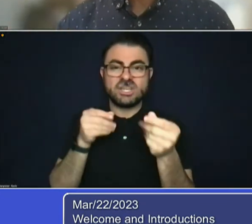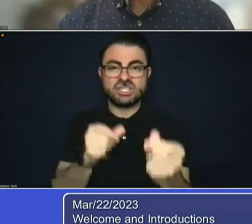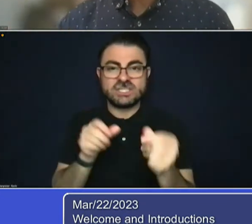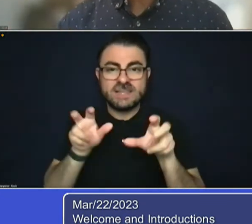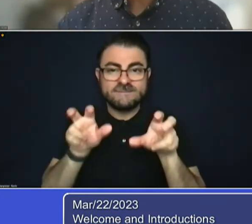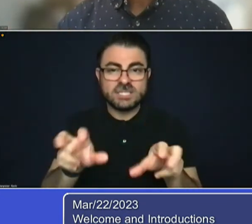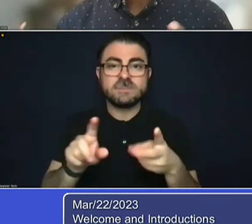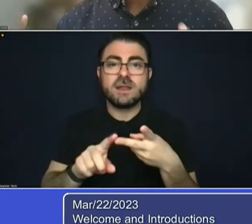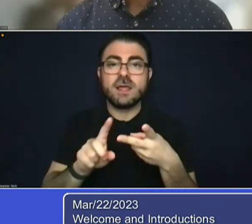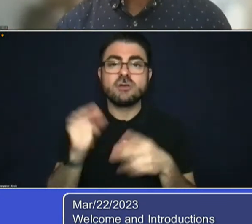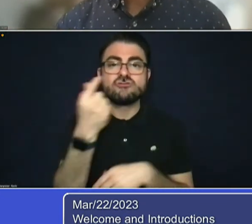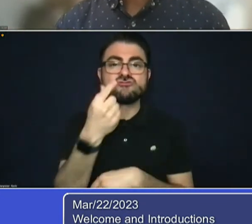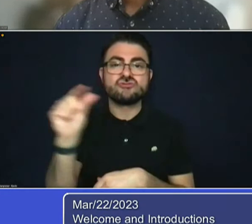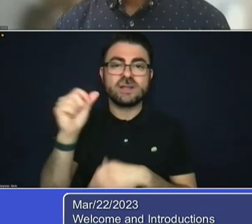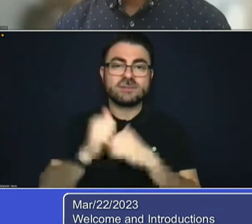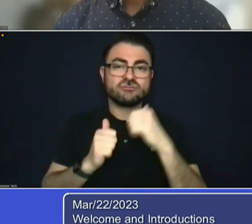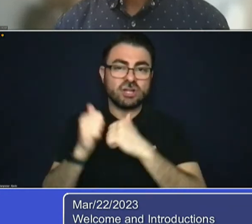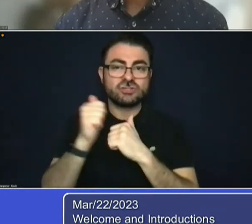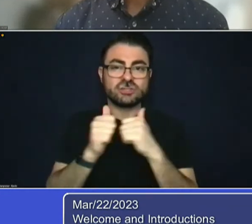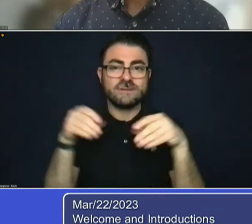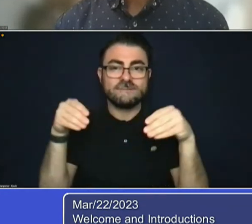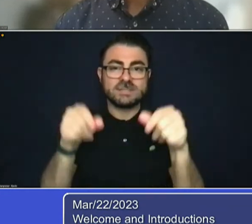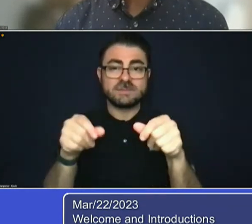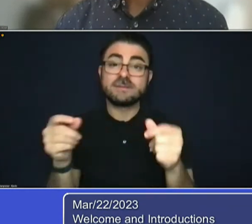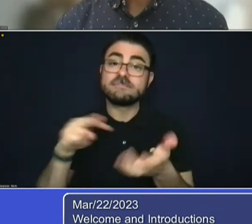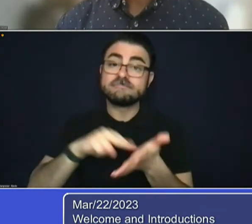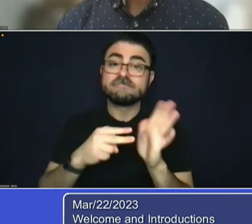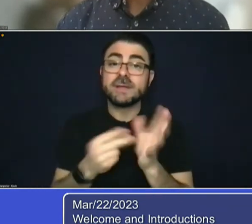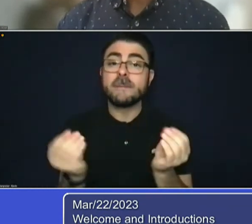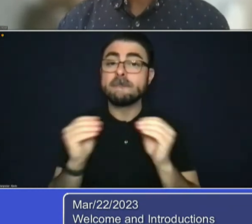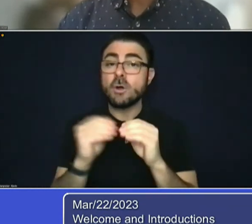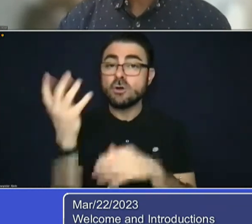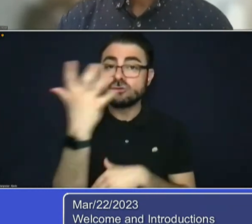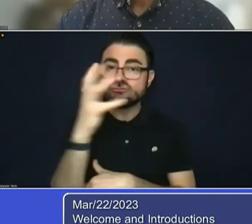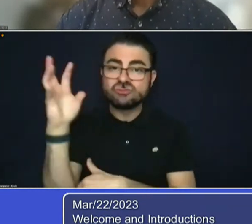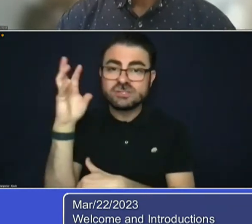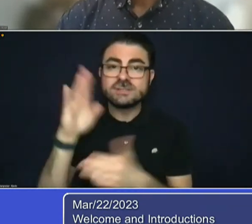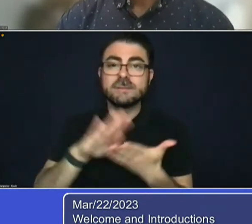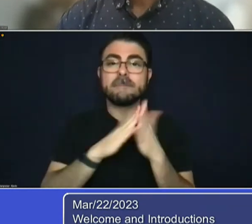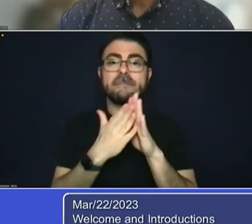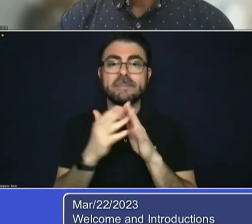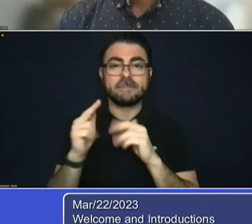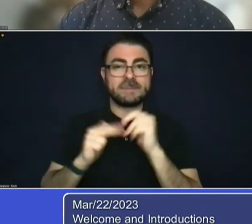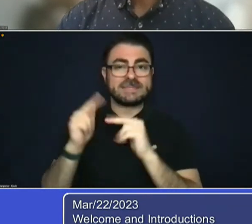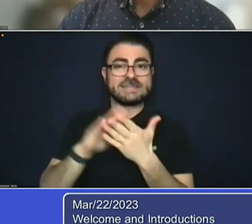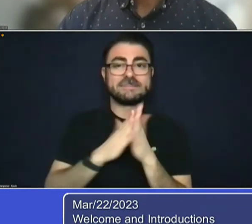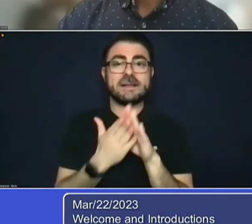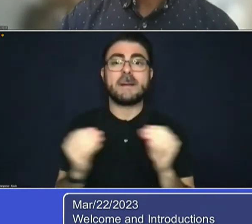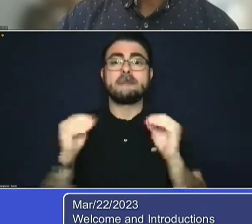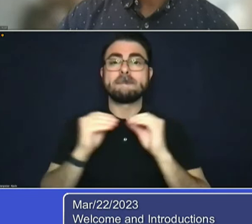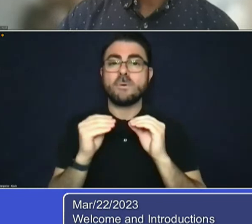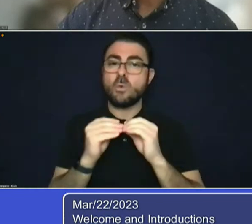ALONG THE CORRIDOR BECOME MORE CLIMATE FRIENDLY, AS WELL AS